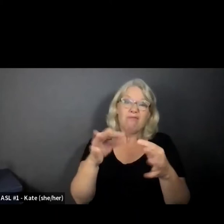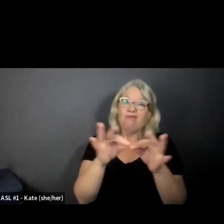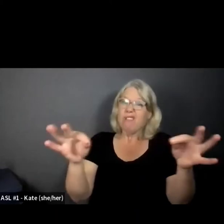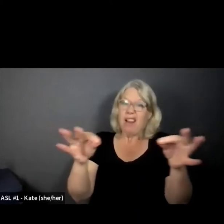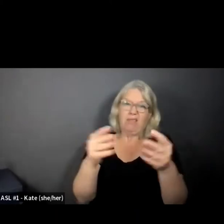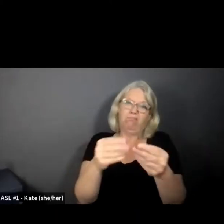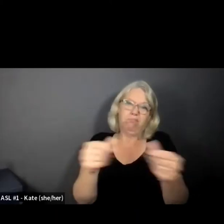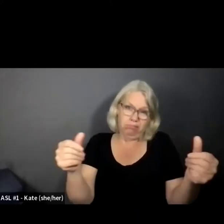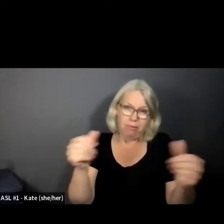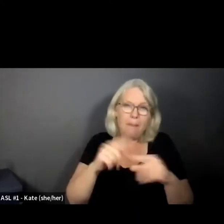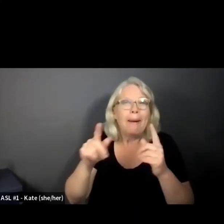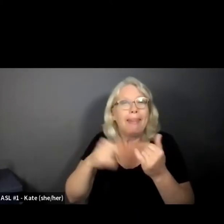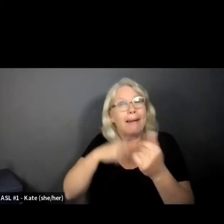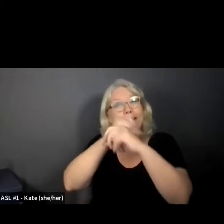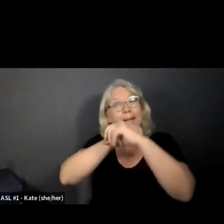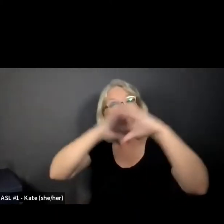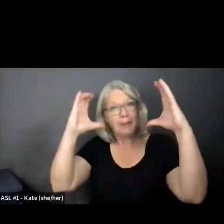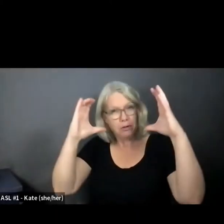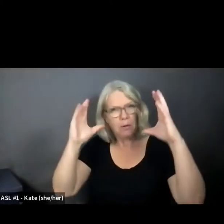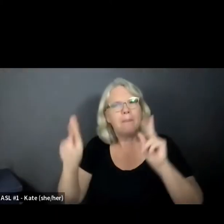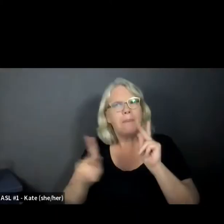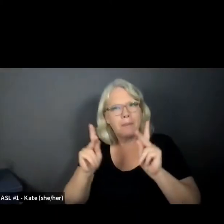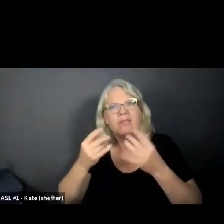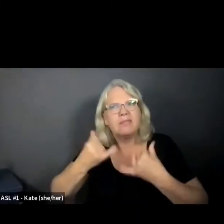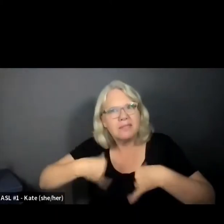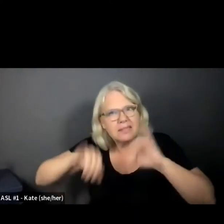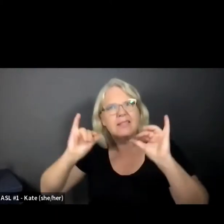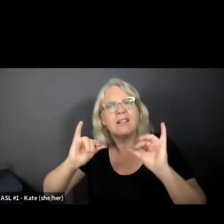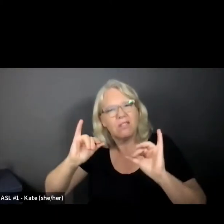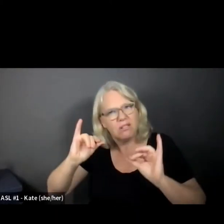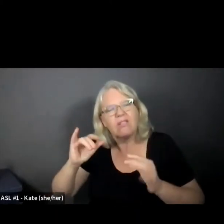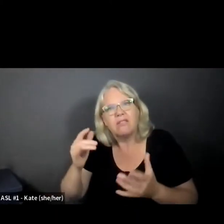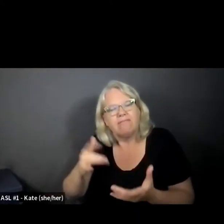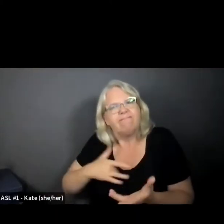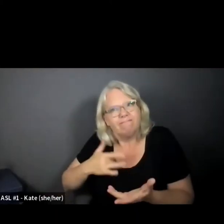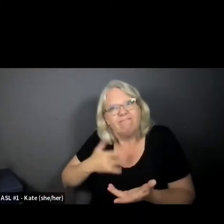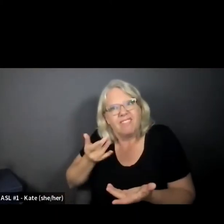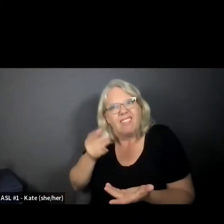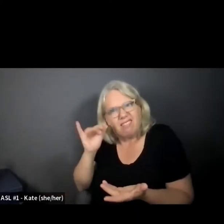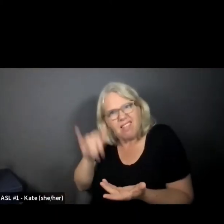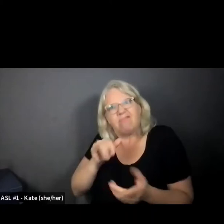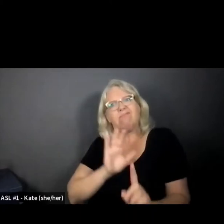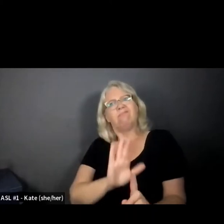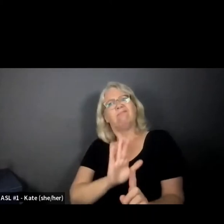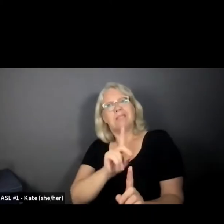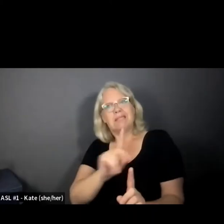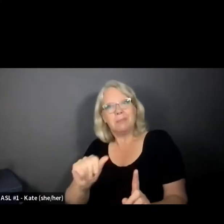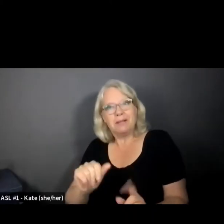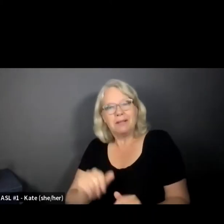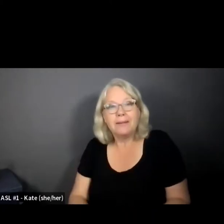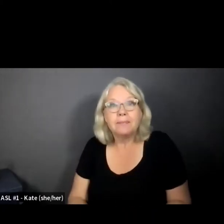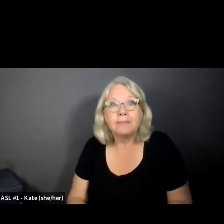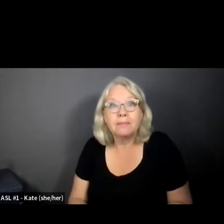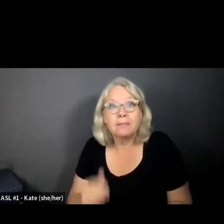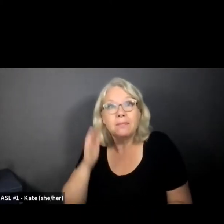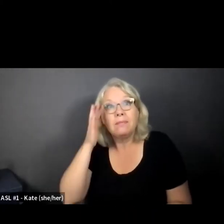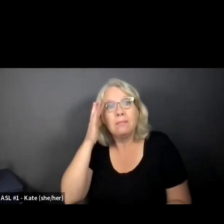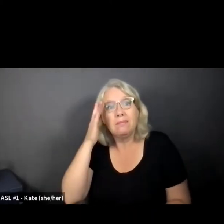WITH ROUGHLY 6.2 MILLION PEOPLE LIVING WITH DISABILITIES IN CANADA, INACCESSIBLE EDUCATION,